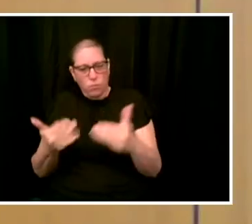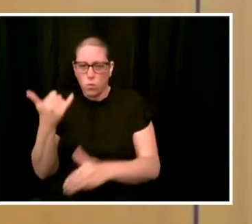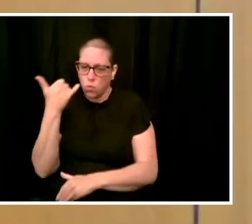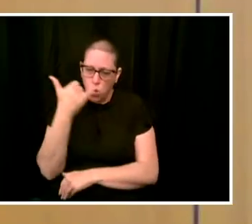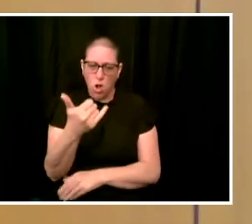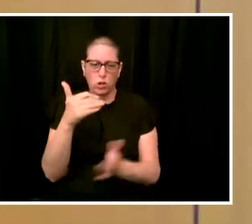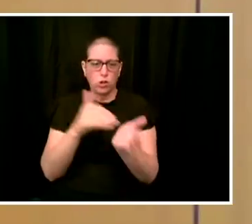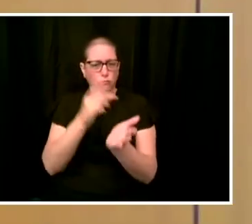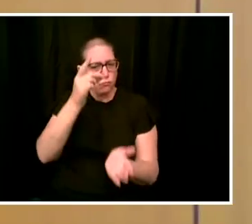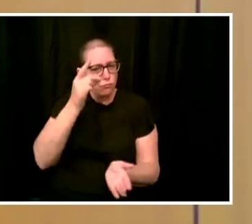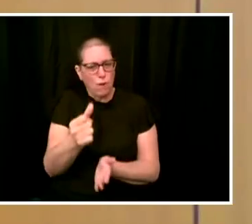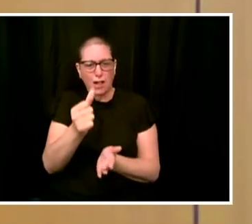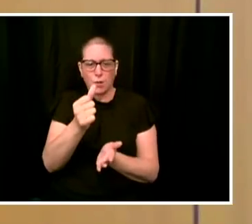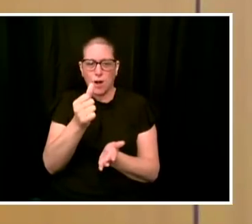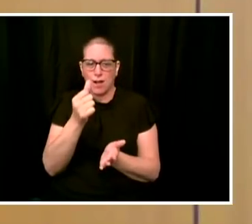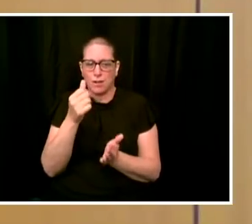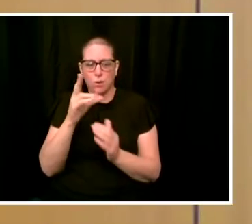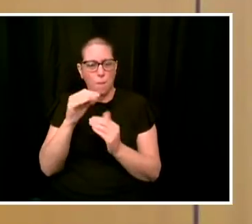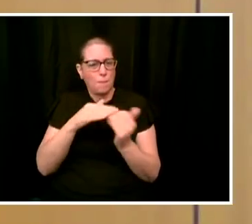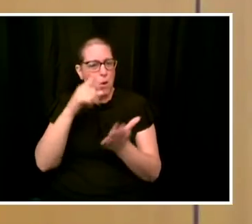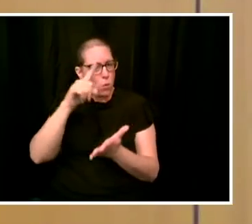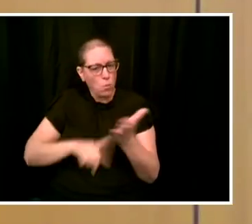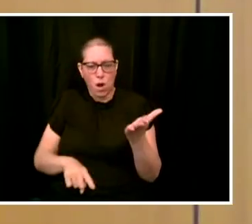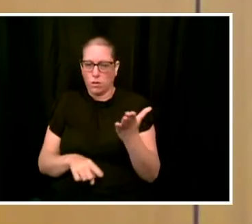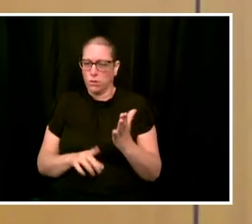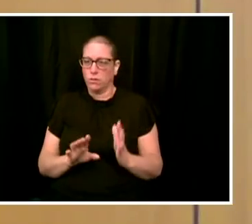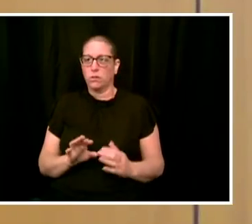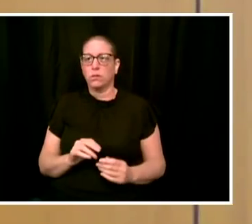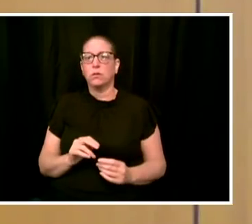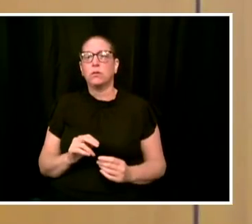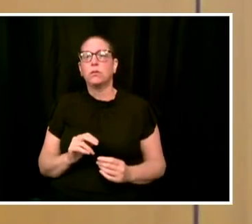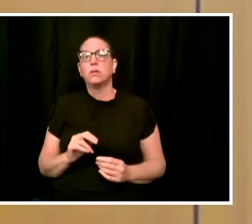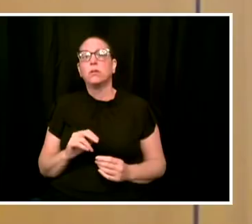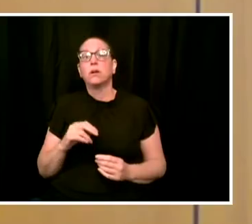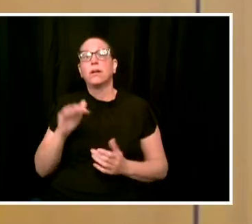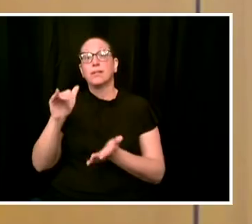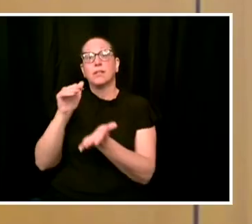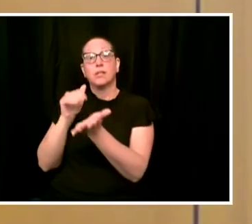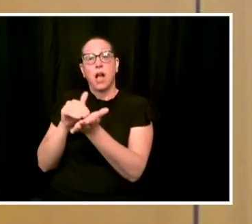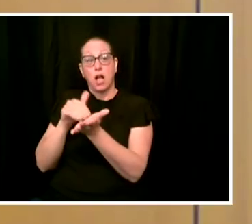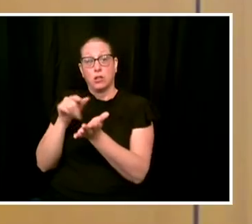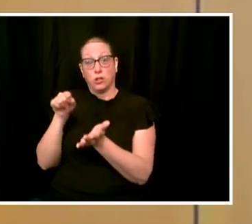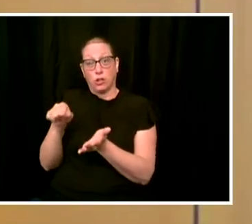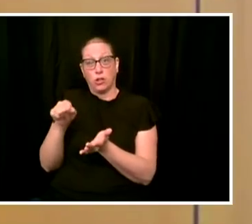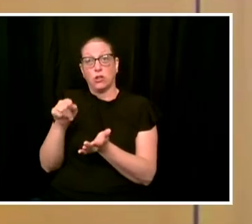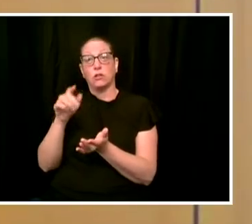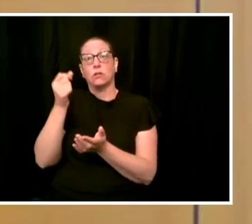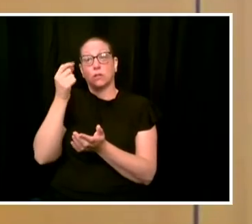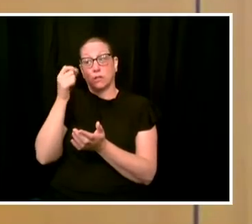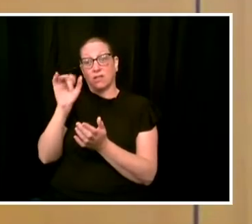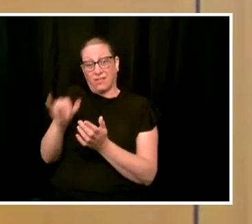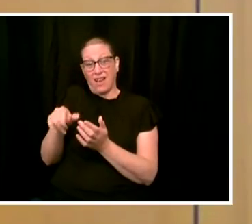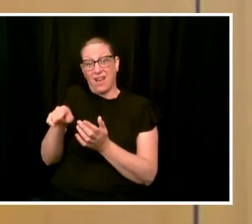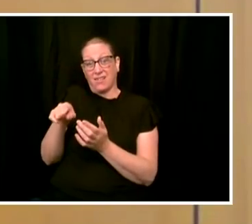PACS TO BE VERY MUCH AWAREOF IS OFTEN TIMES WHEN THAW